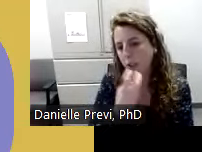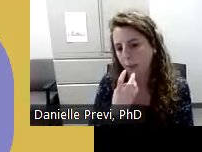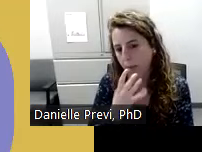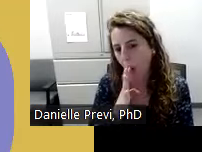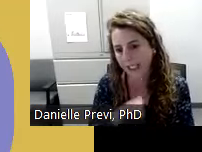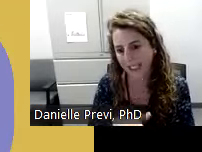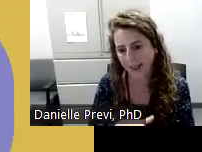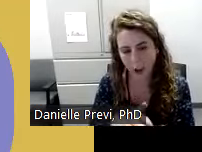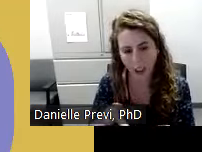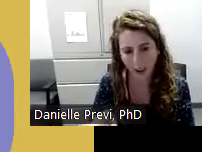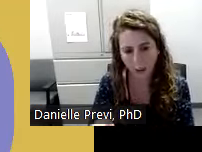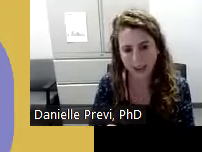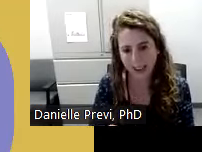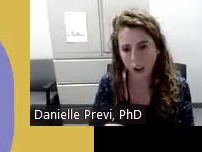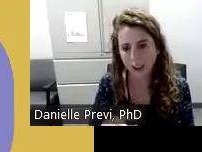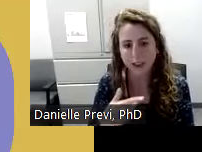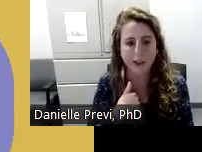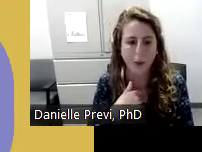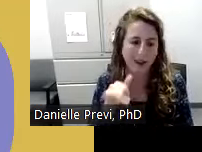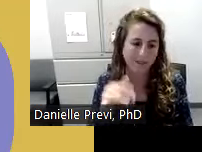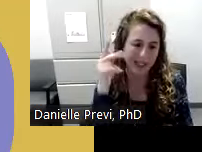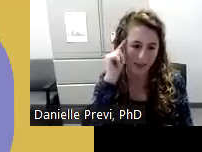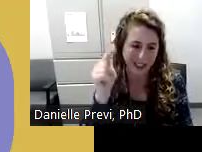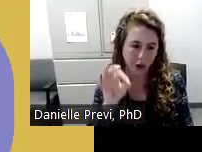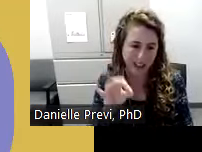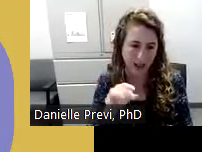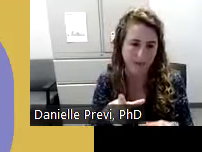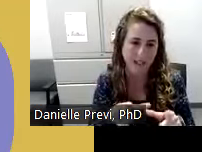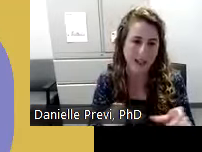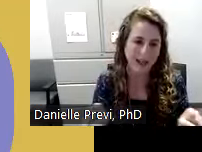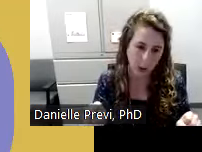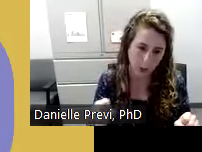And then, of course, the same article talks about how sign language can support spoken